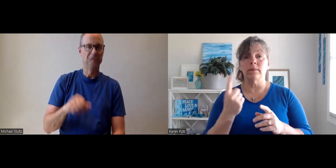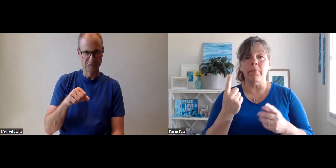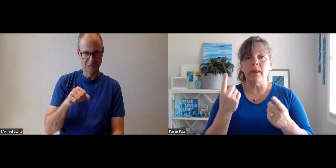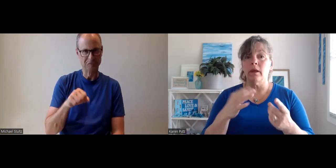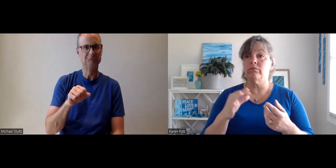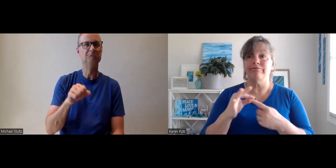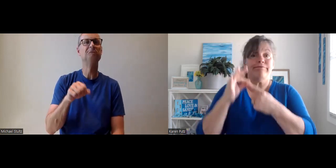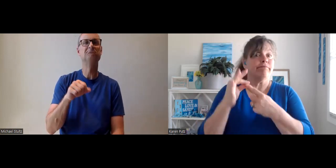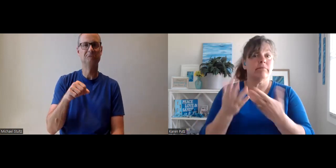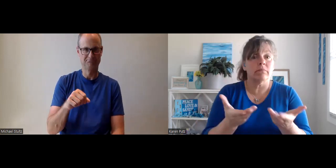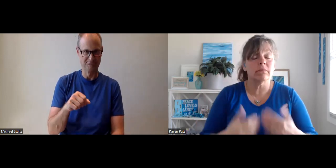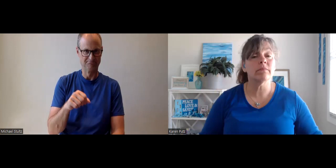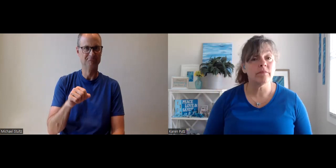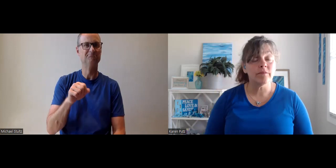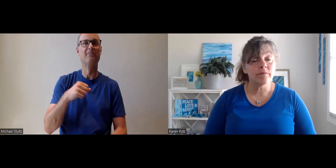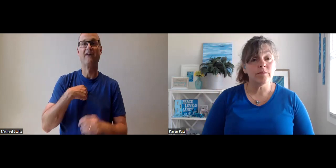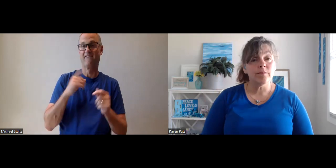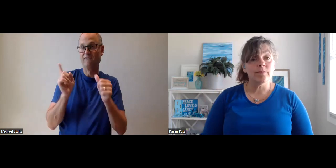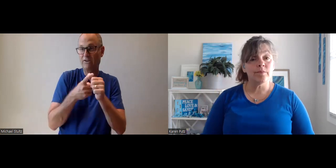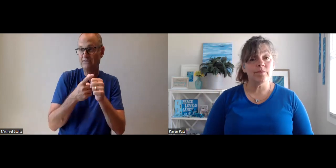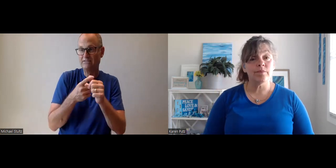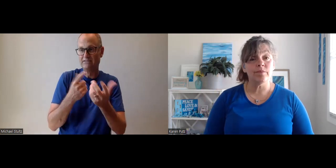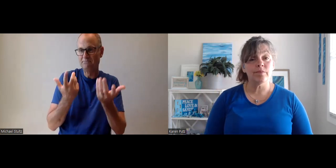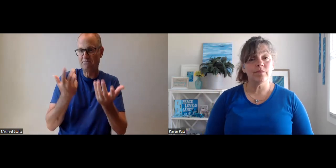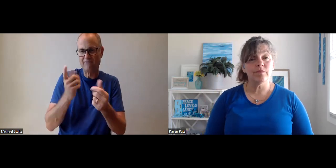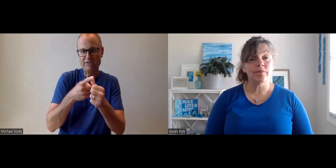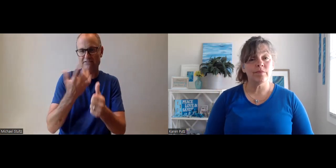And I got into the top five most popular shot